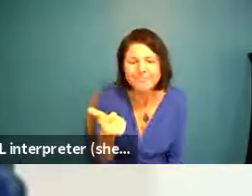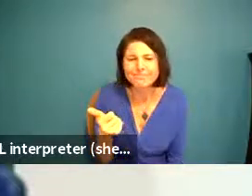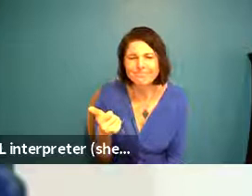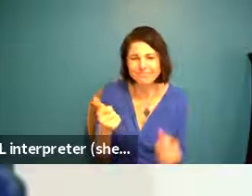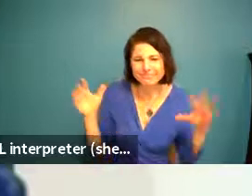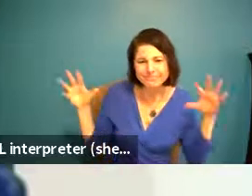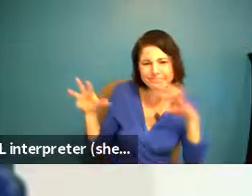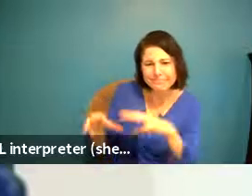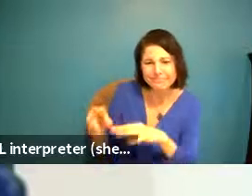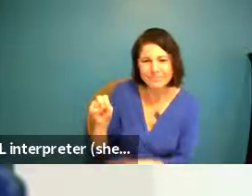all.